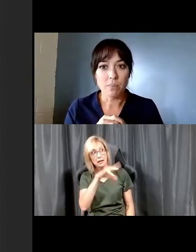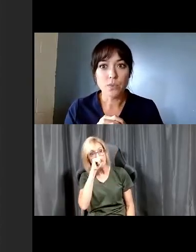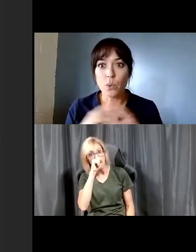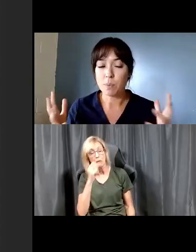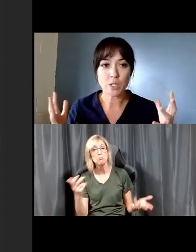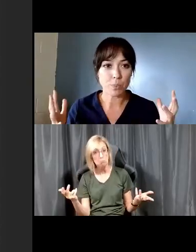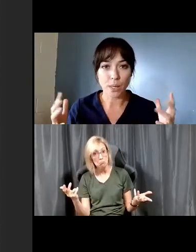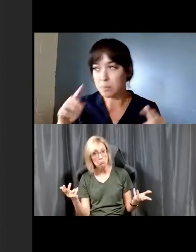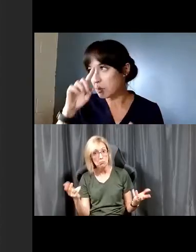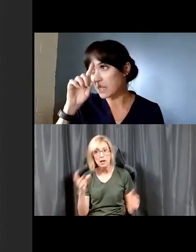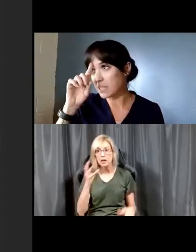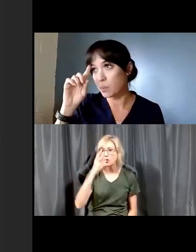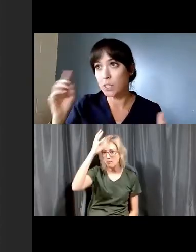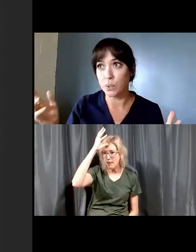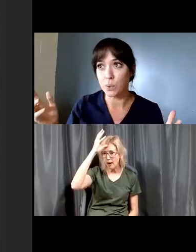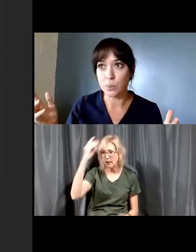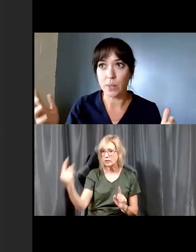So his parents brought him to me and said what we do do.